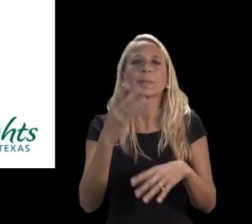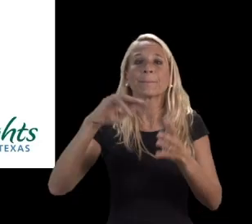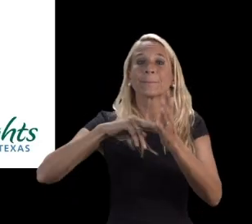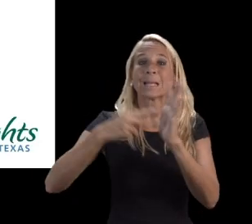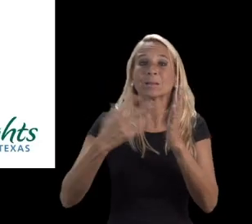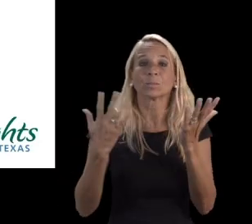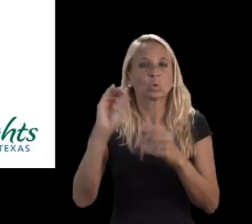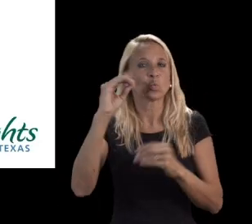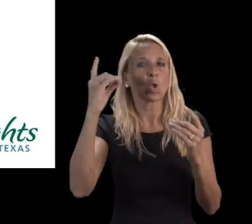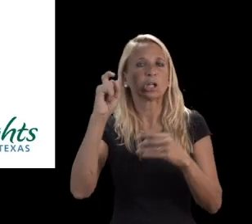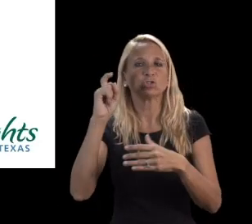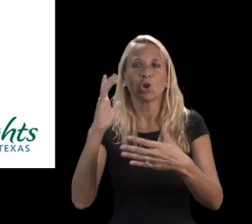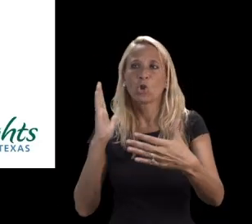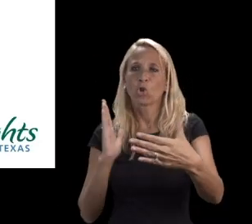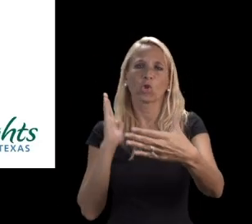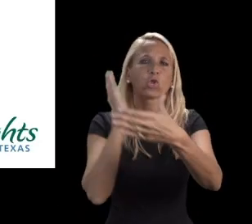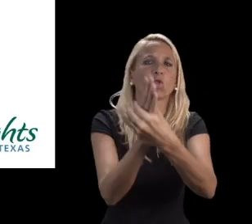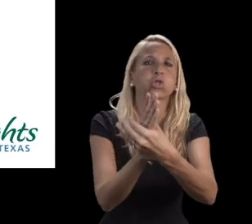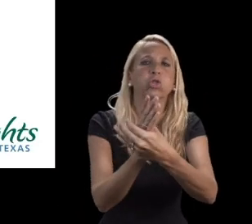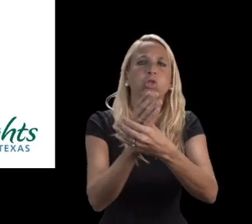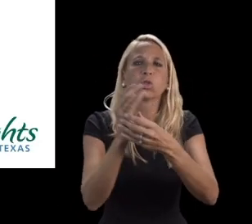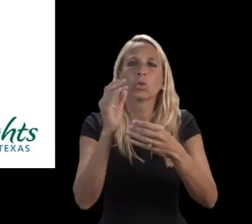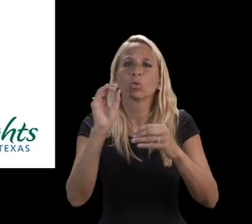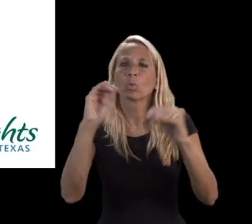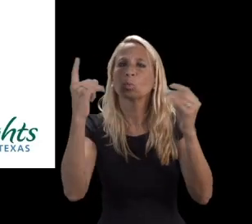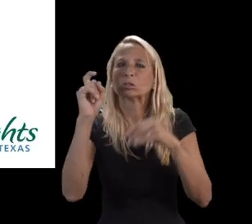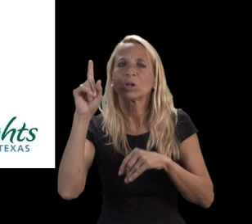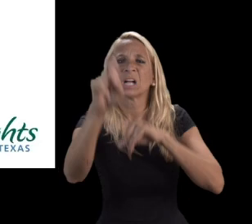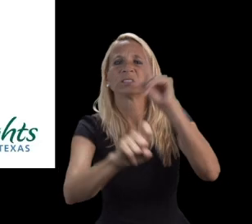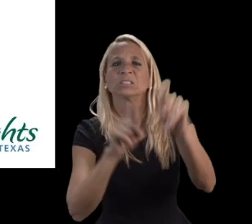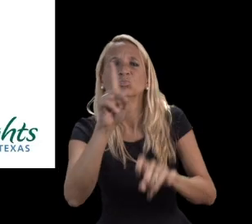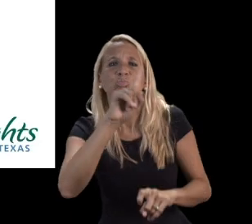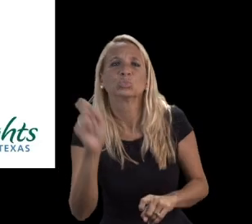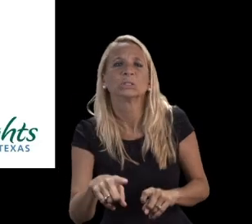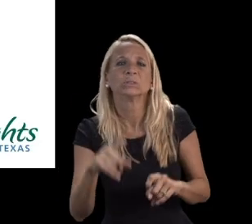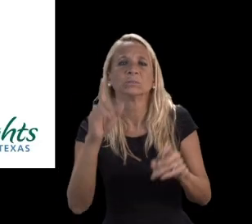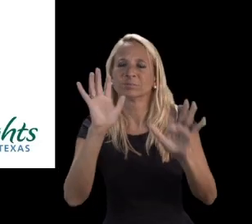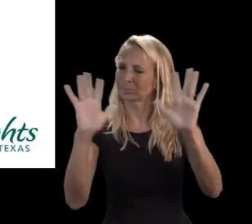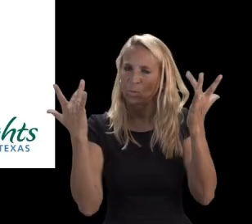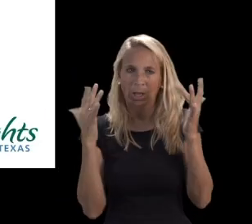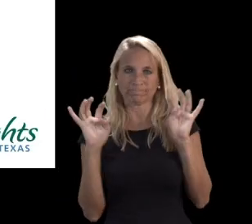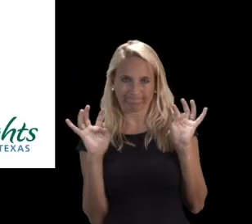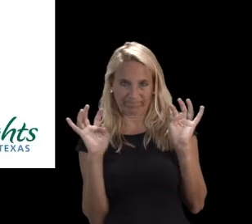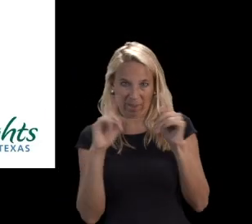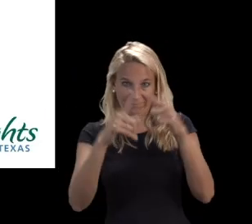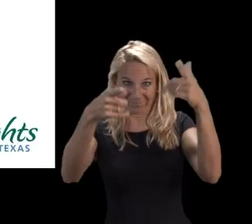And what that means is that no one should interrupt, no one should ask you questions until you are done presenting.